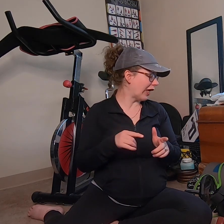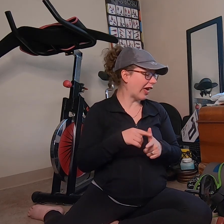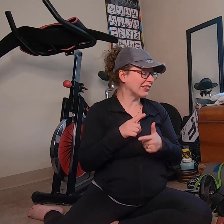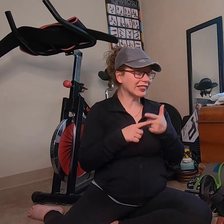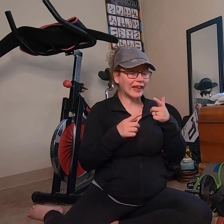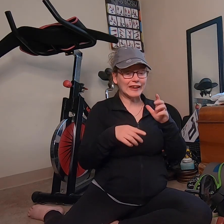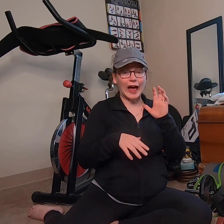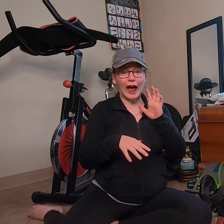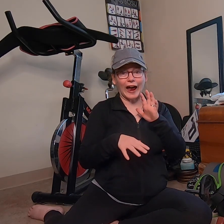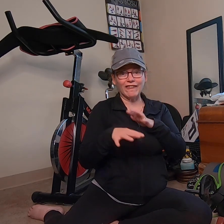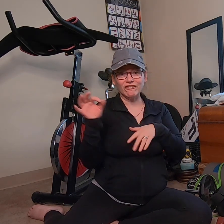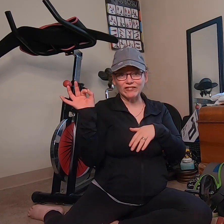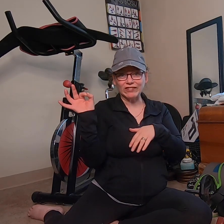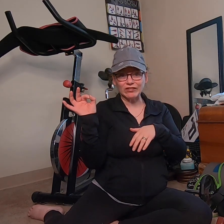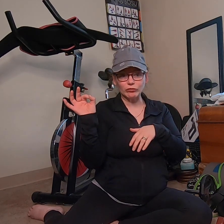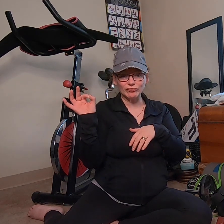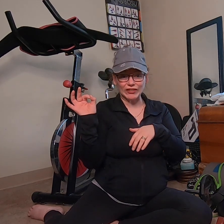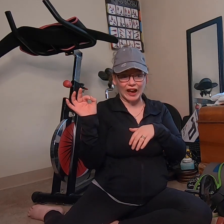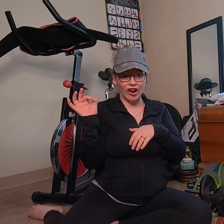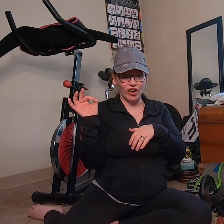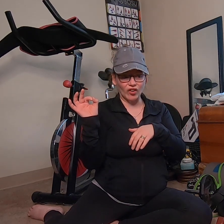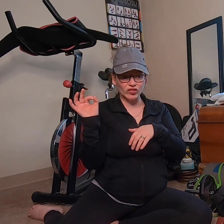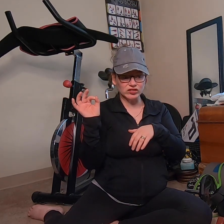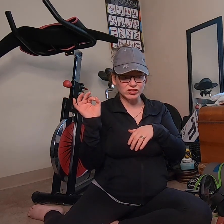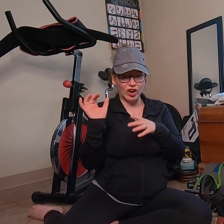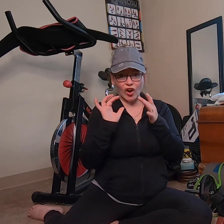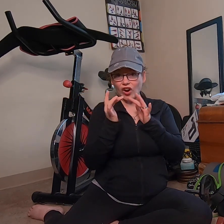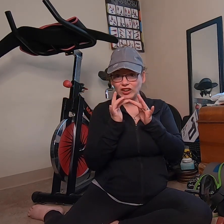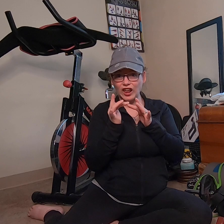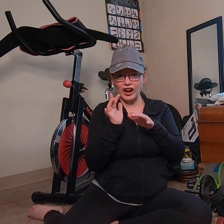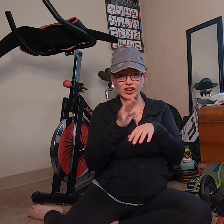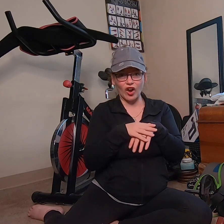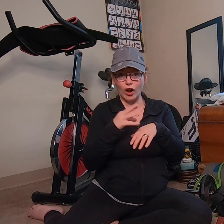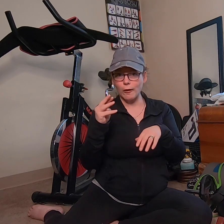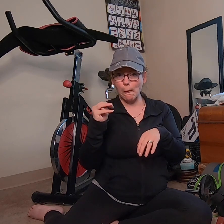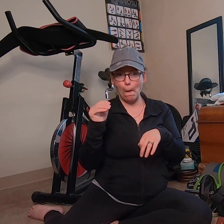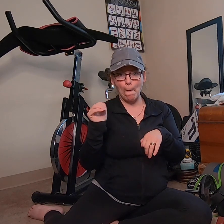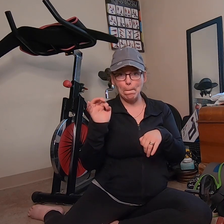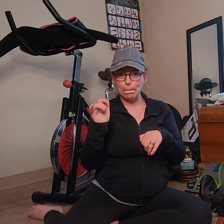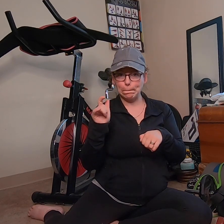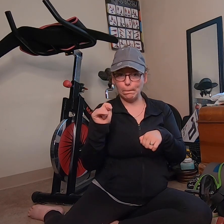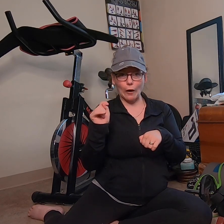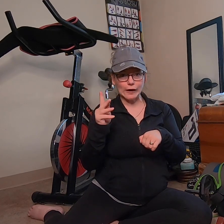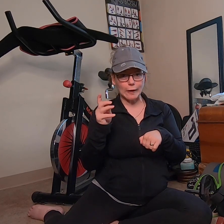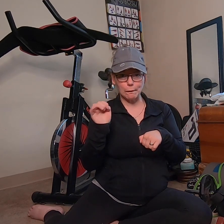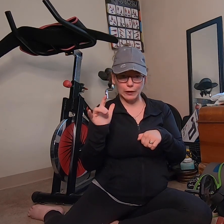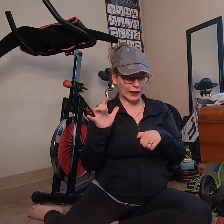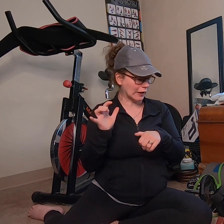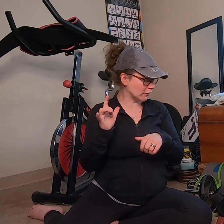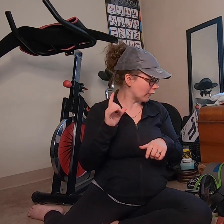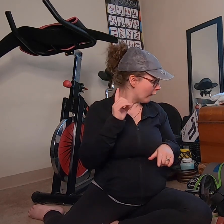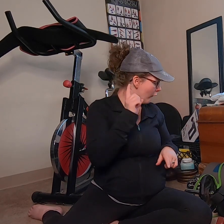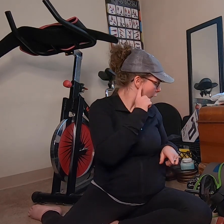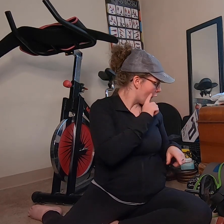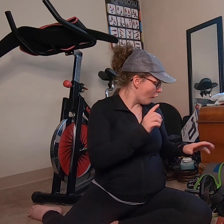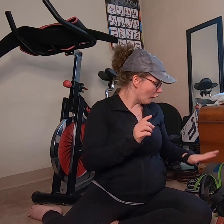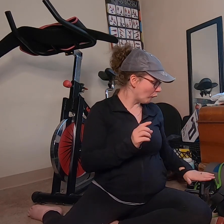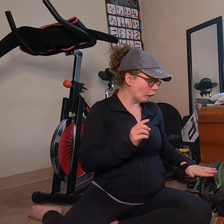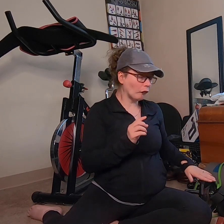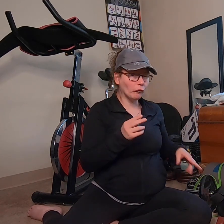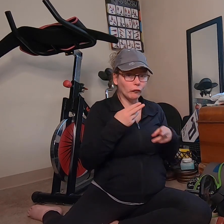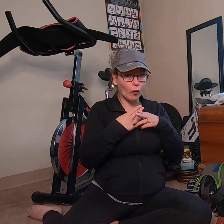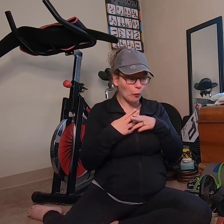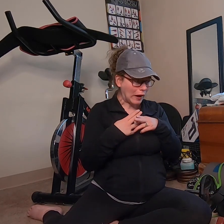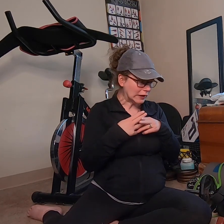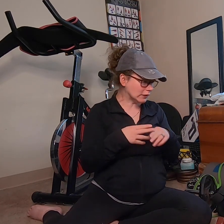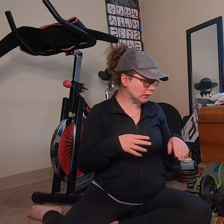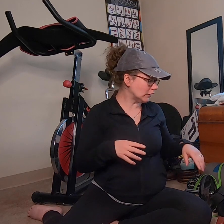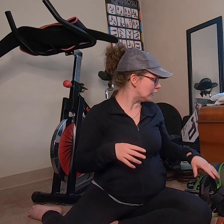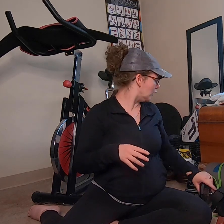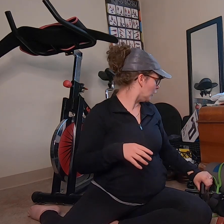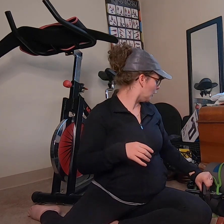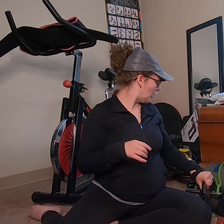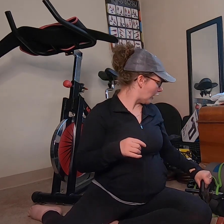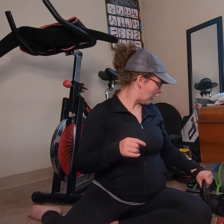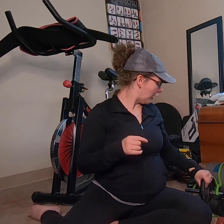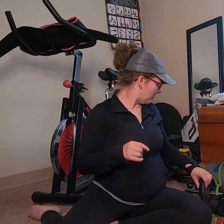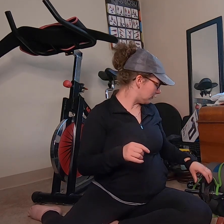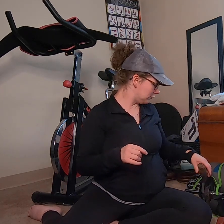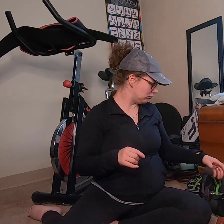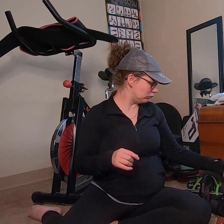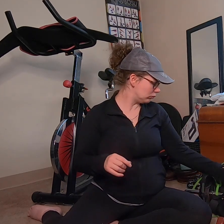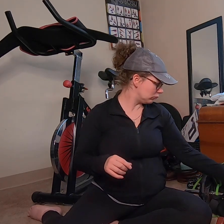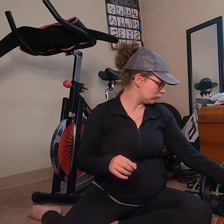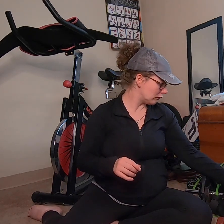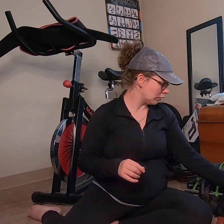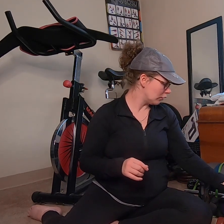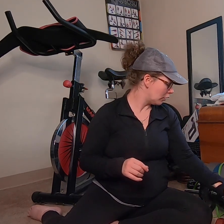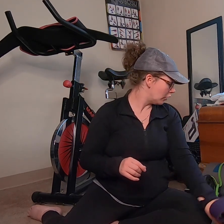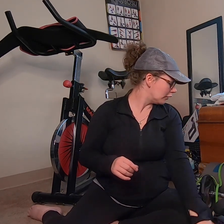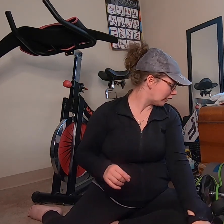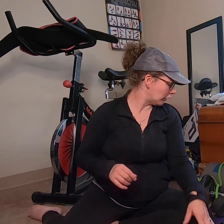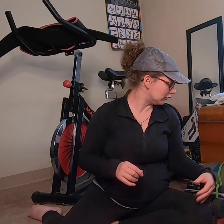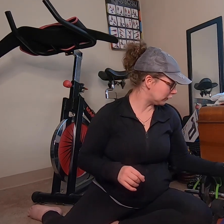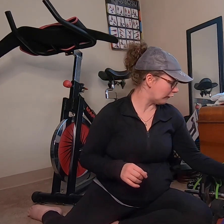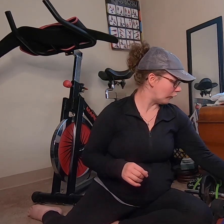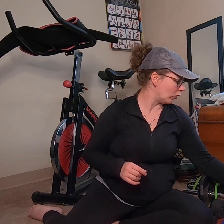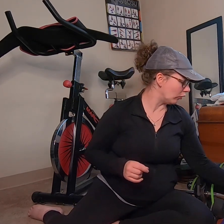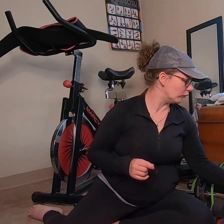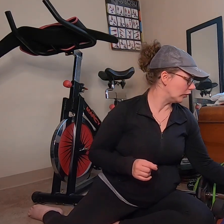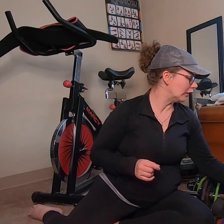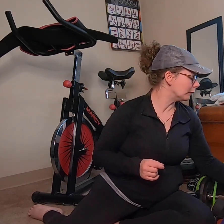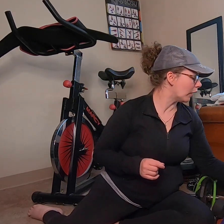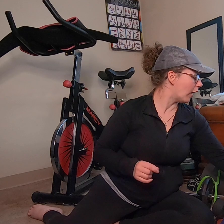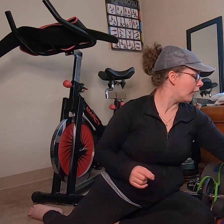um and then I found online on a Marketplace for weight, have stuff all over it...